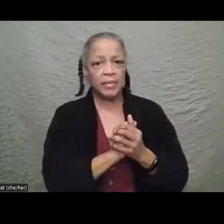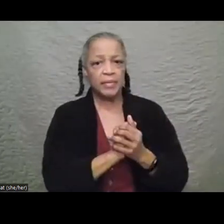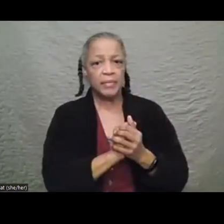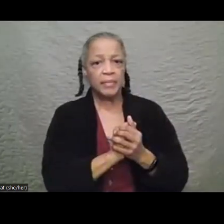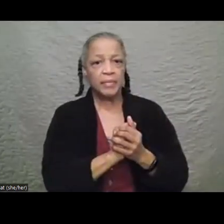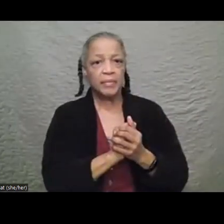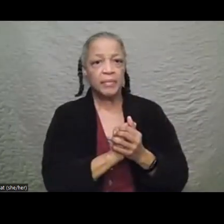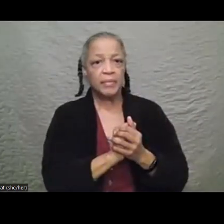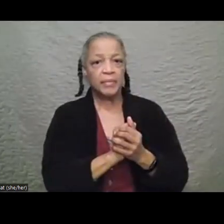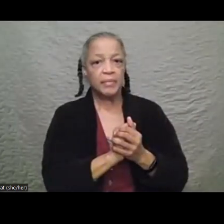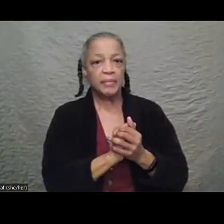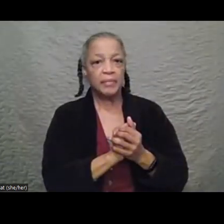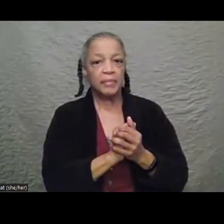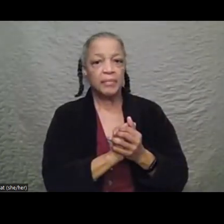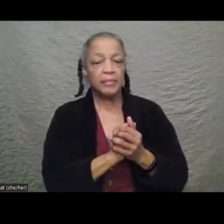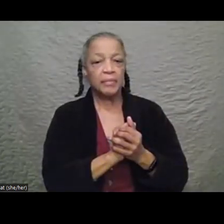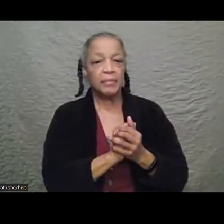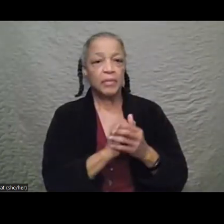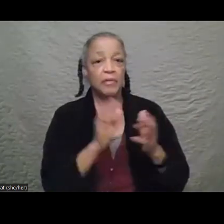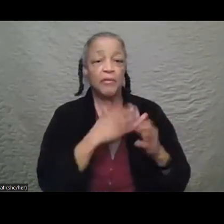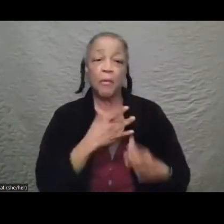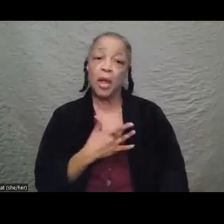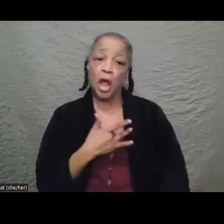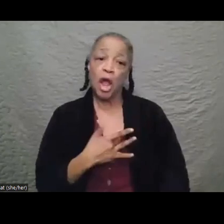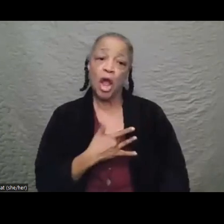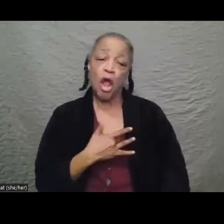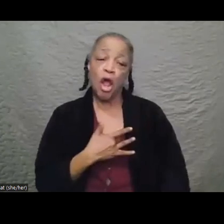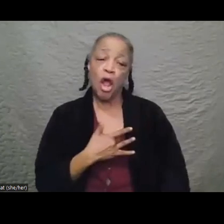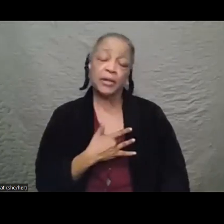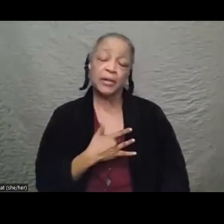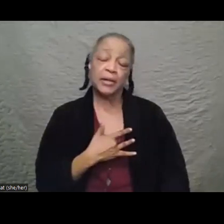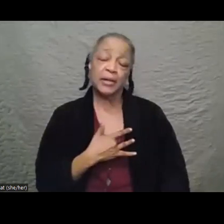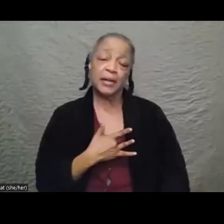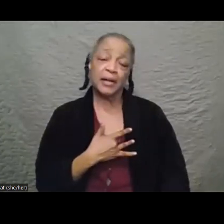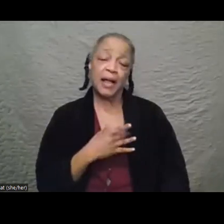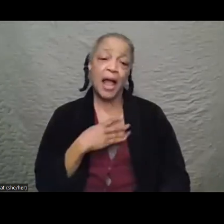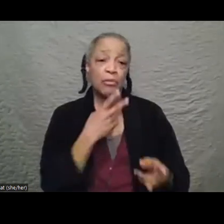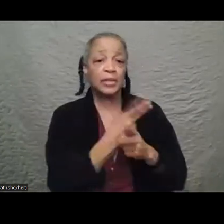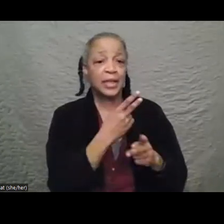Out of the kindness of my heart, I will look after her.